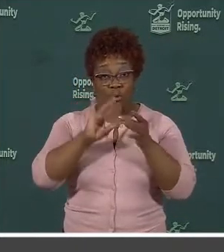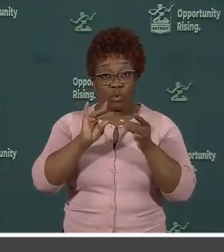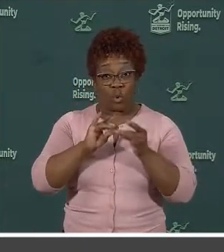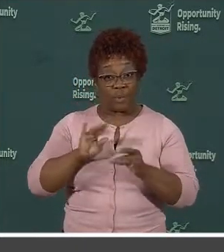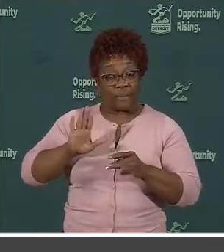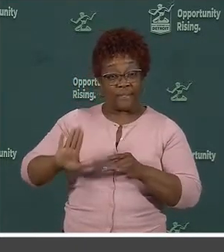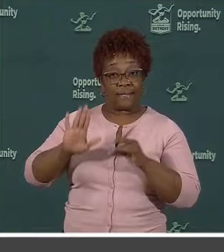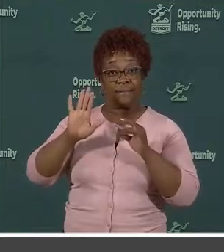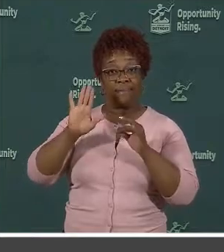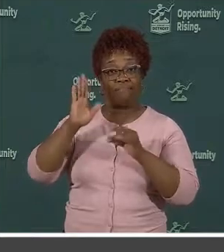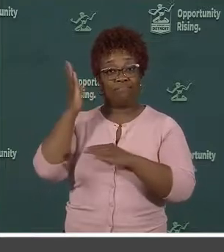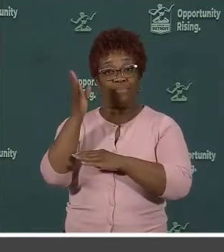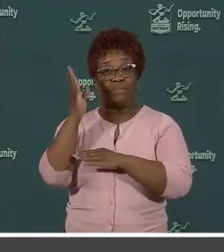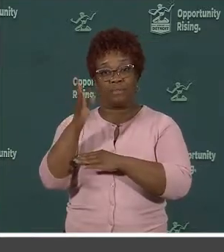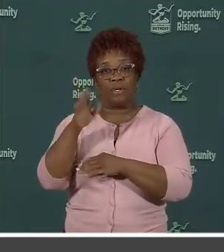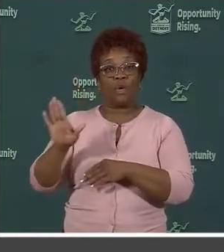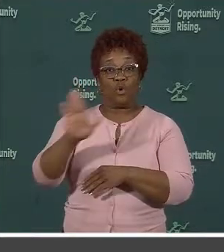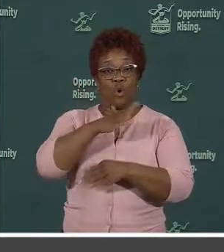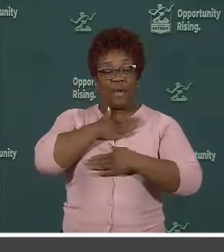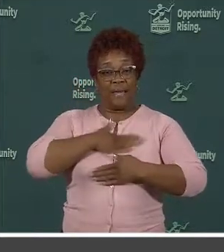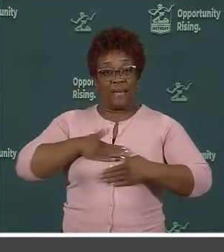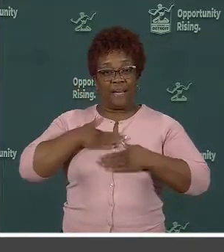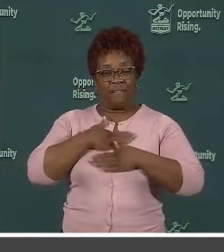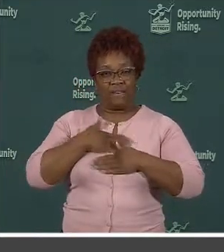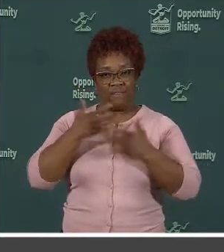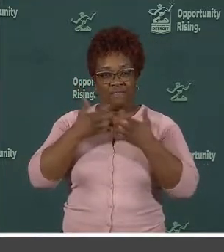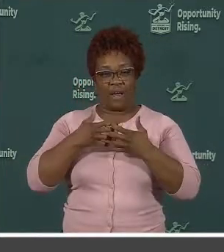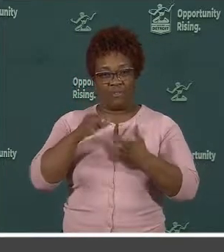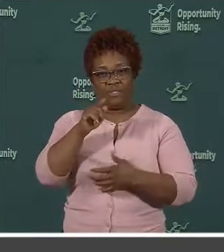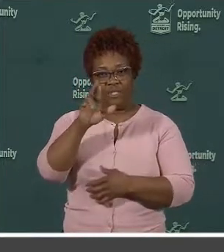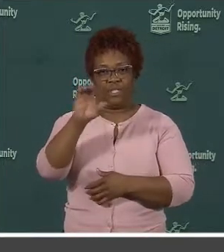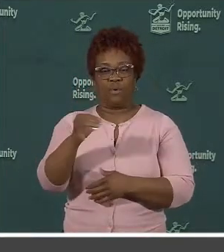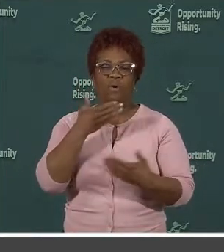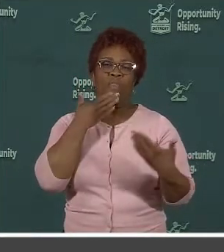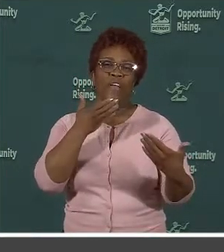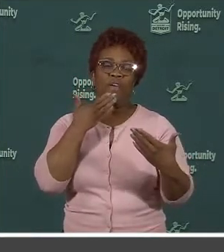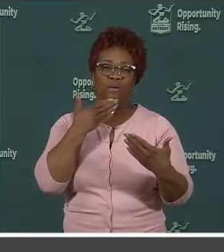FACTORY ZERO SO THANK YOU HAVE A GREAT EVENING LADIES AND